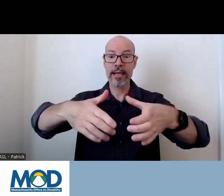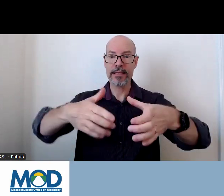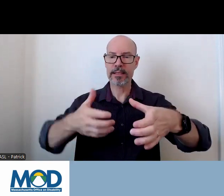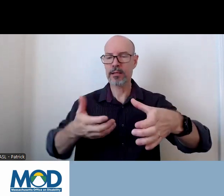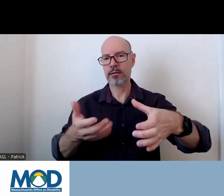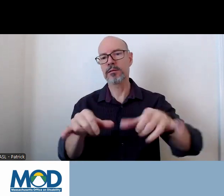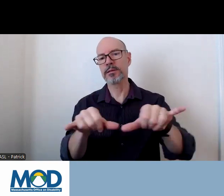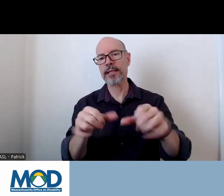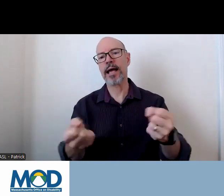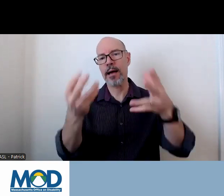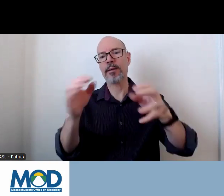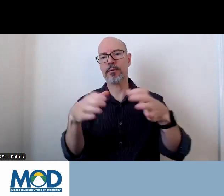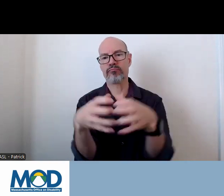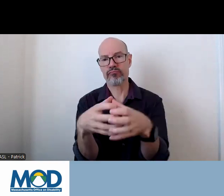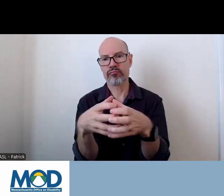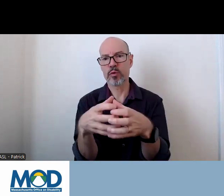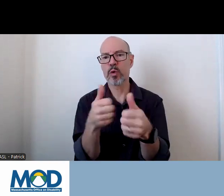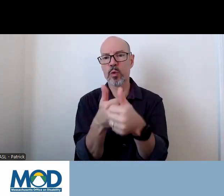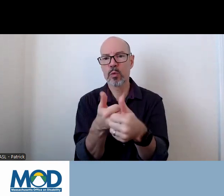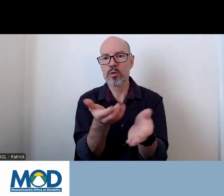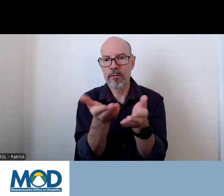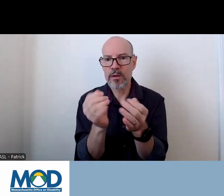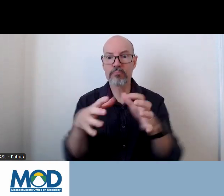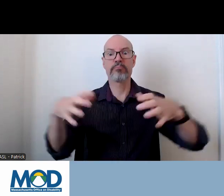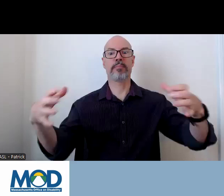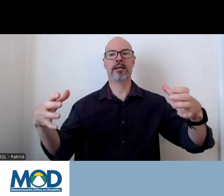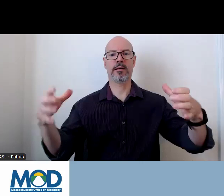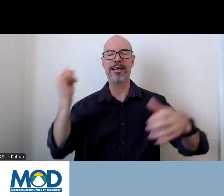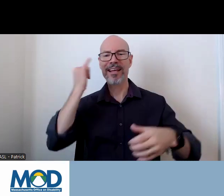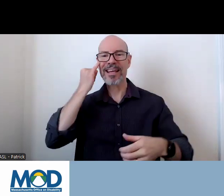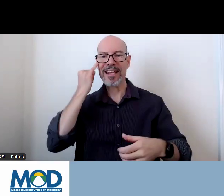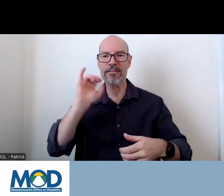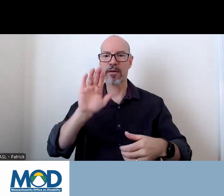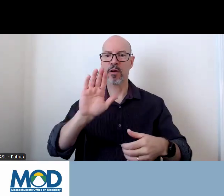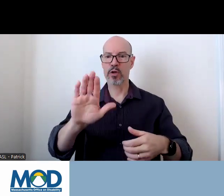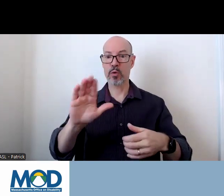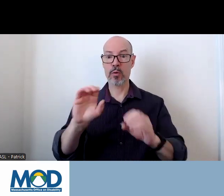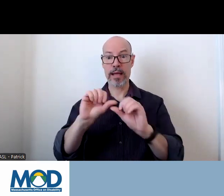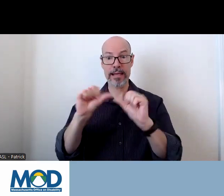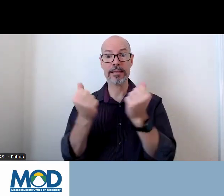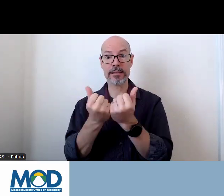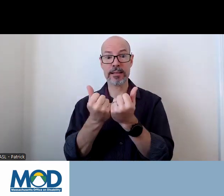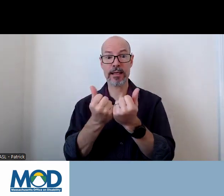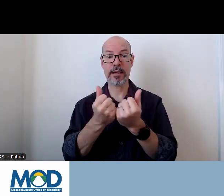So, for jurisdictions that serve more than 50,000 people, the compliance timeline is going